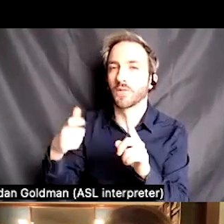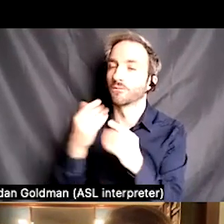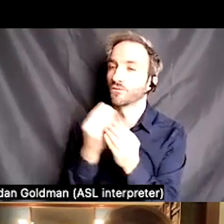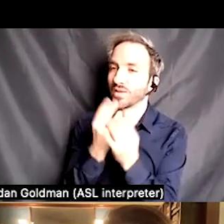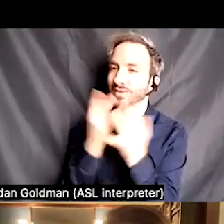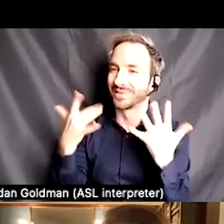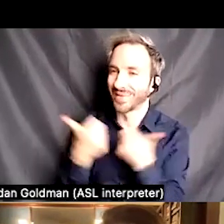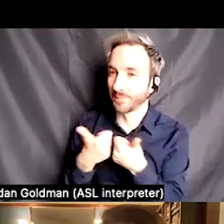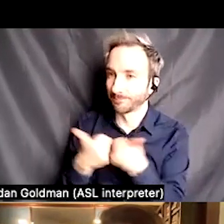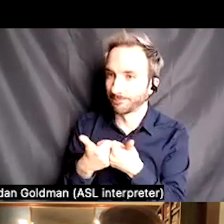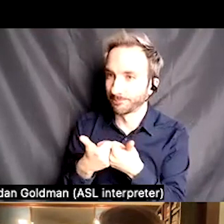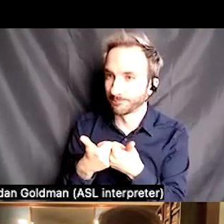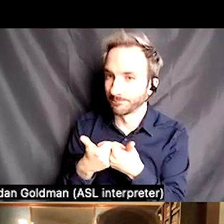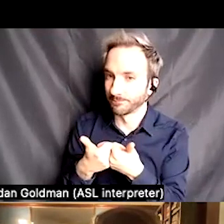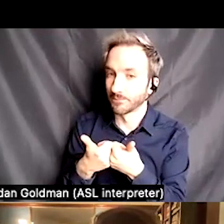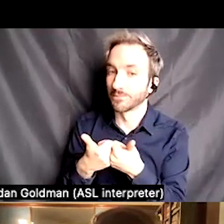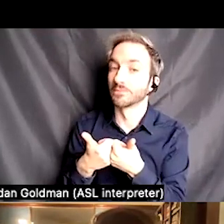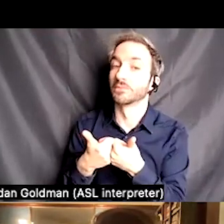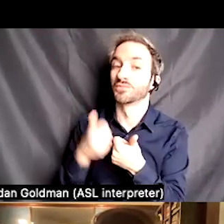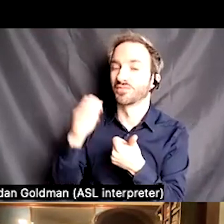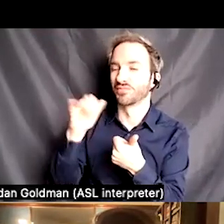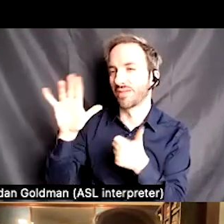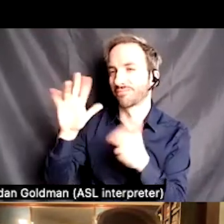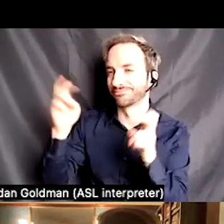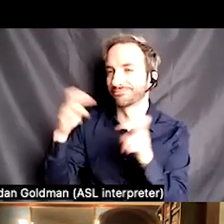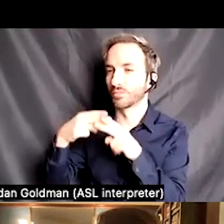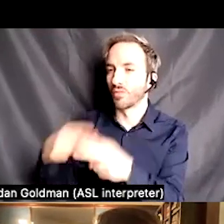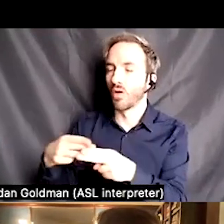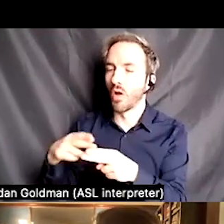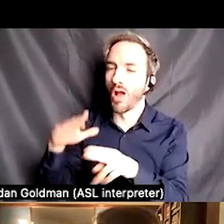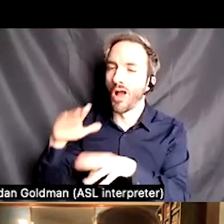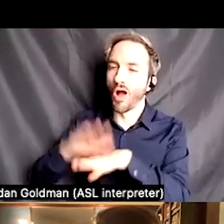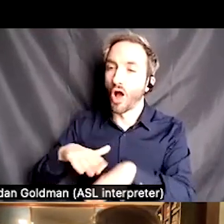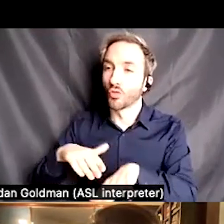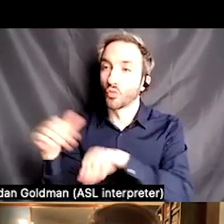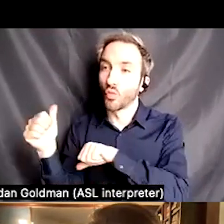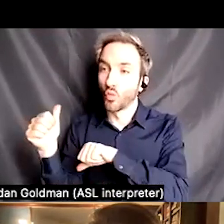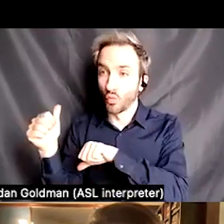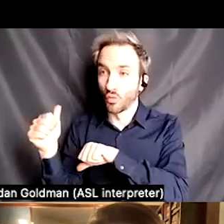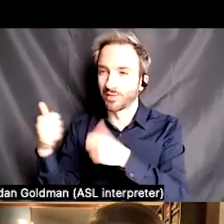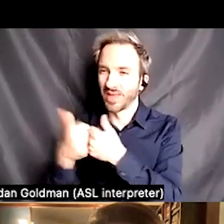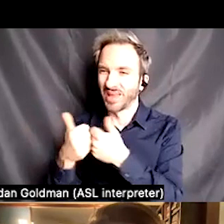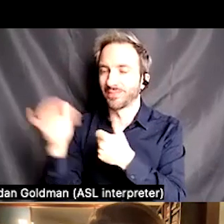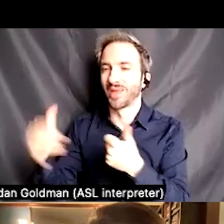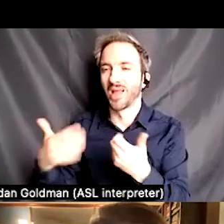Travel-friendly games are also known as on-the-go games are a popular ask for a lot of people who